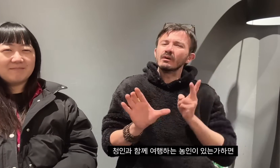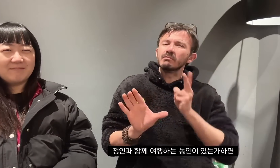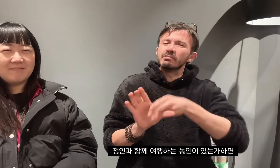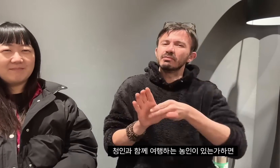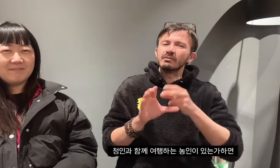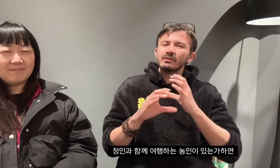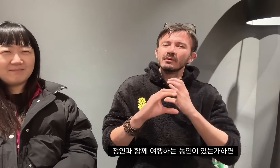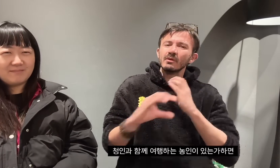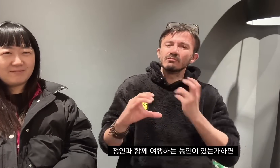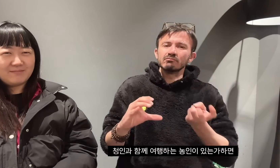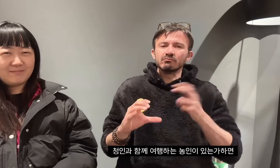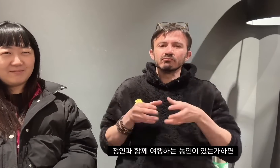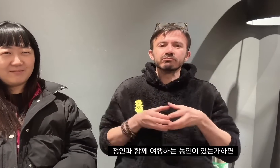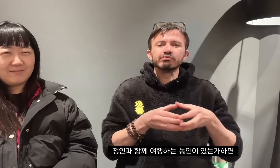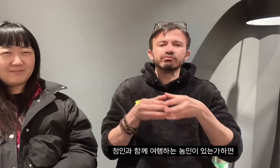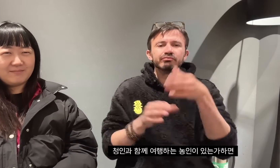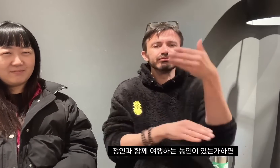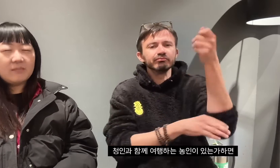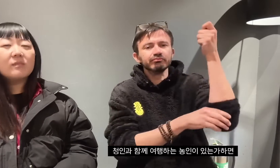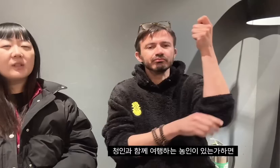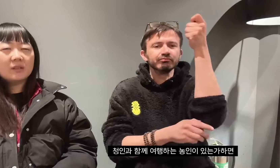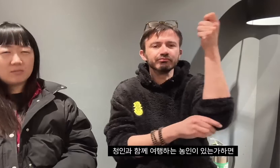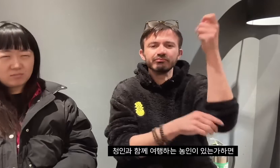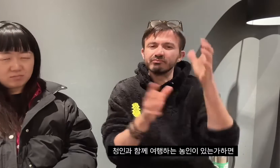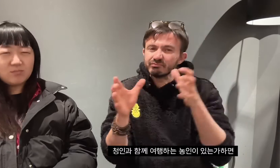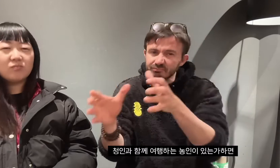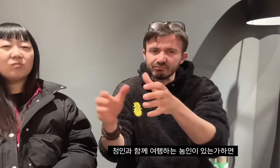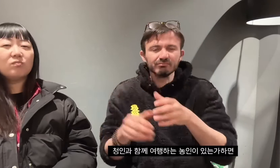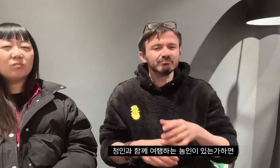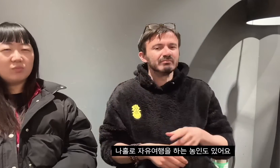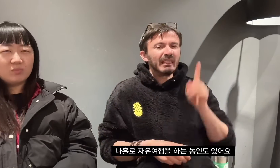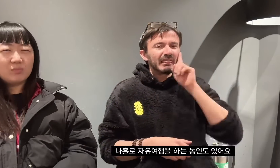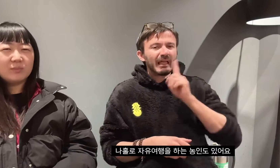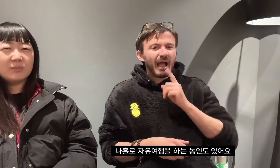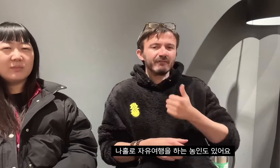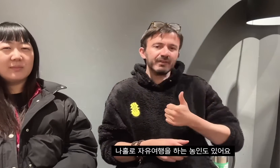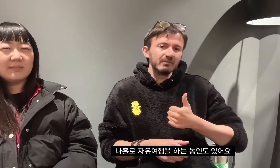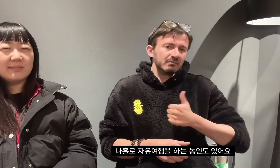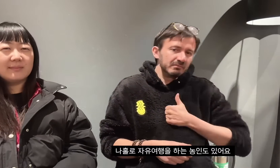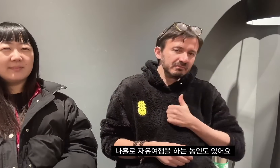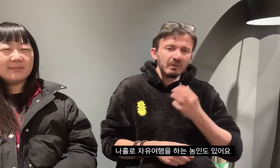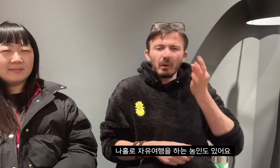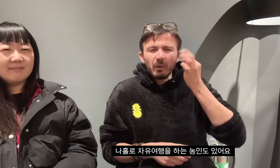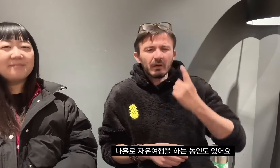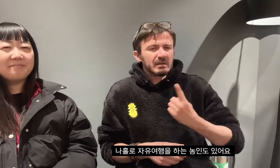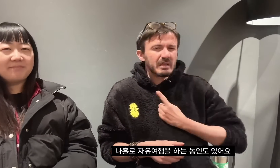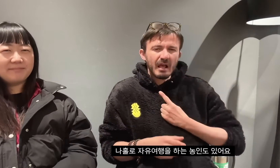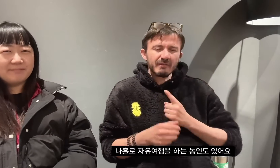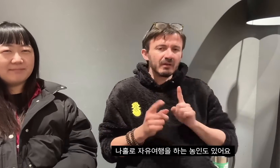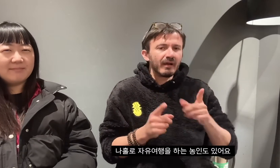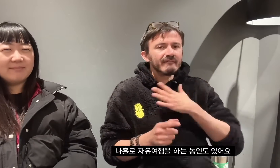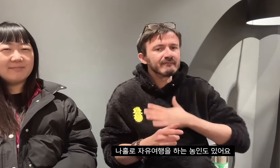culture, and relics, and there are deaf people who travel alone.